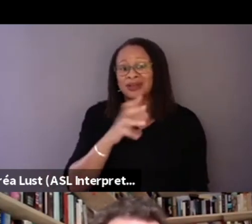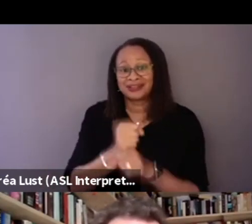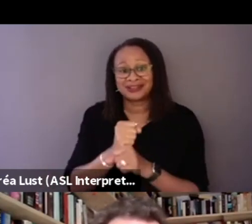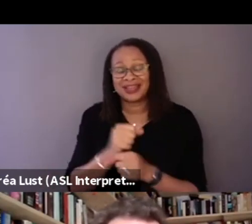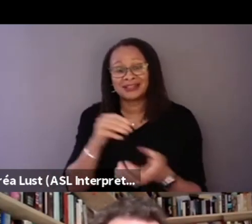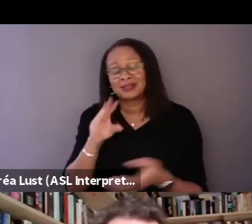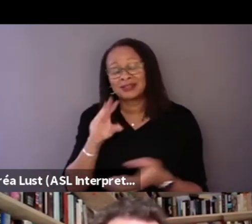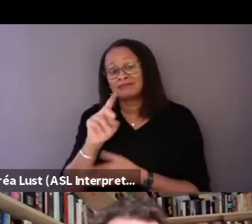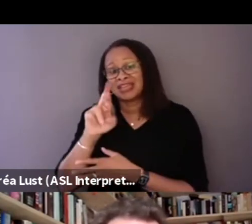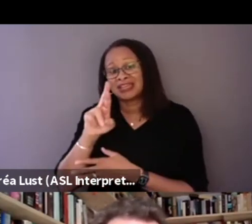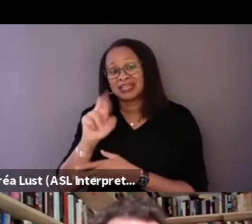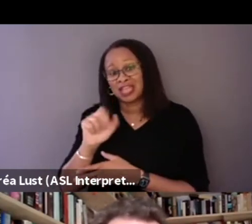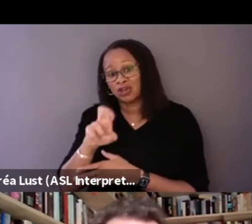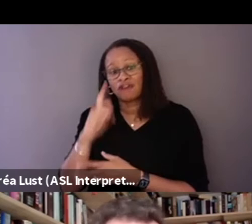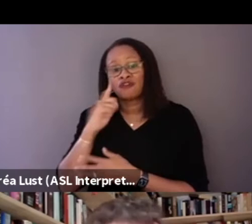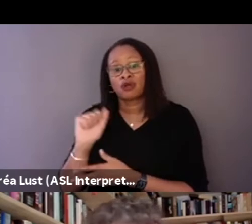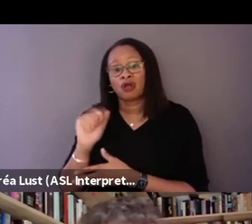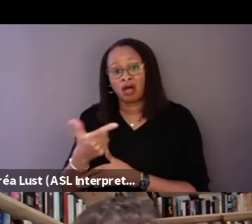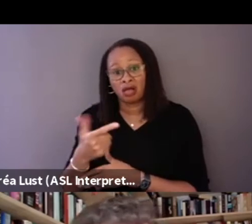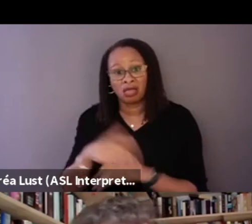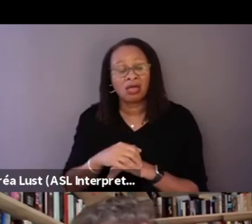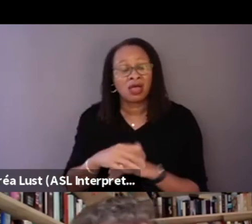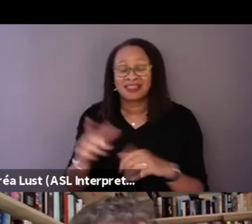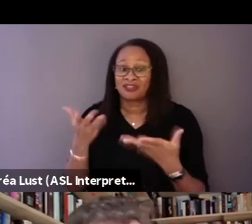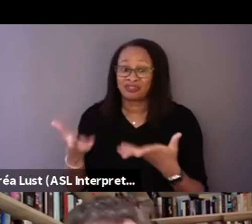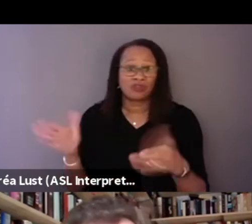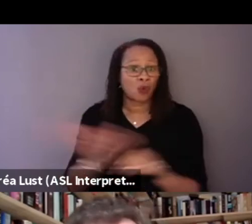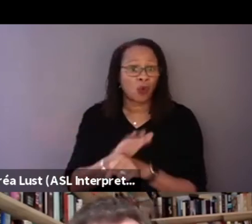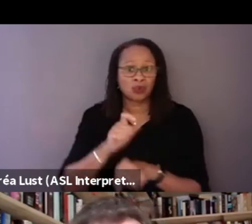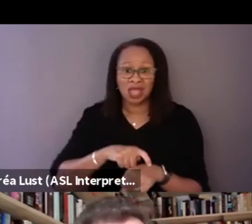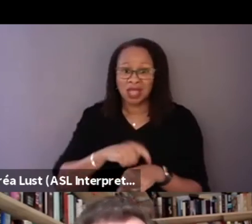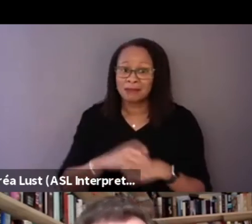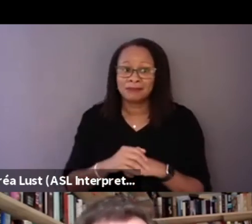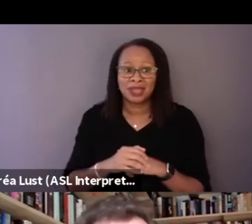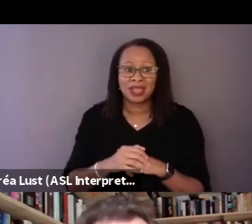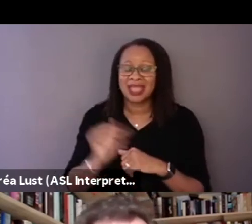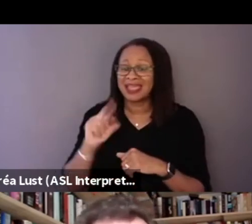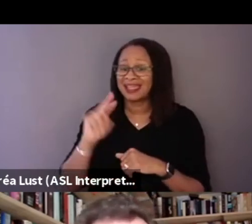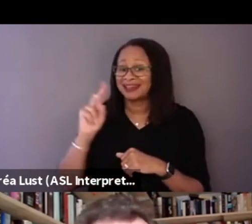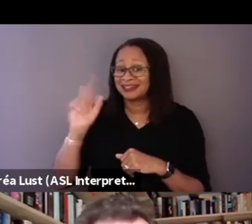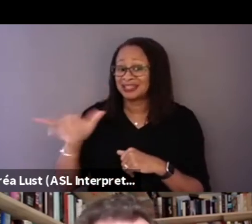and they were there the entire time taking incredibly good care of him